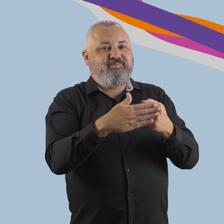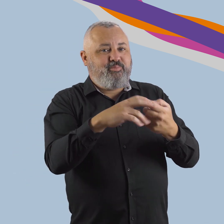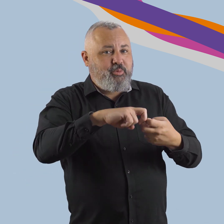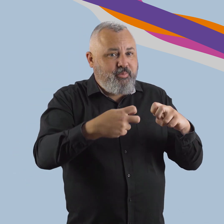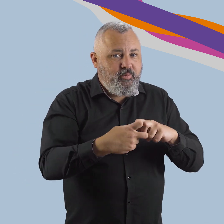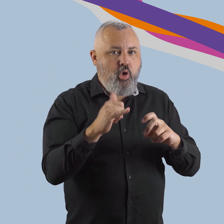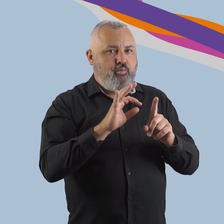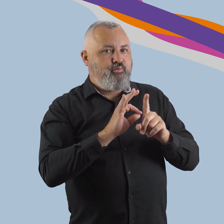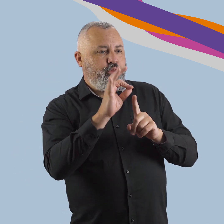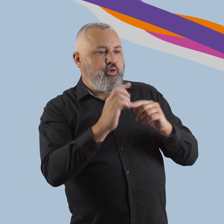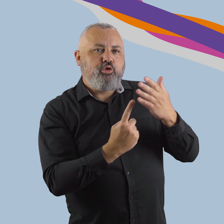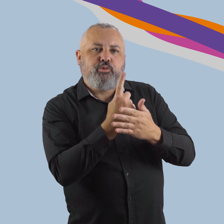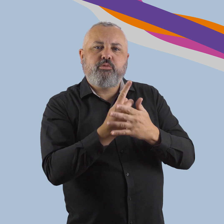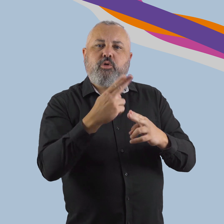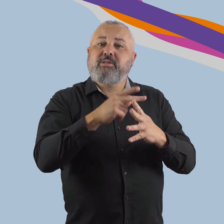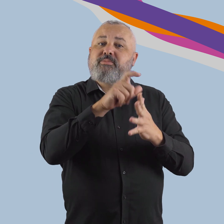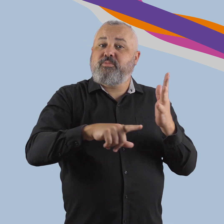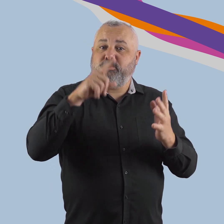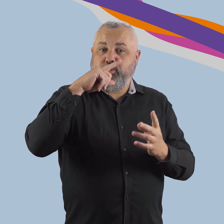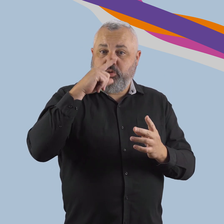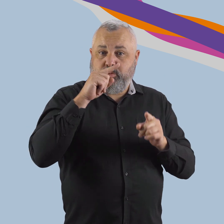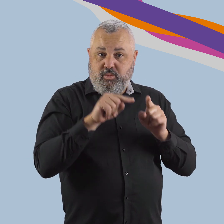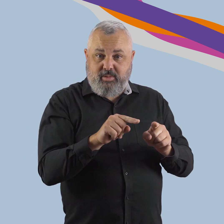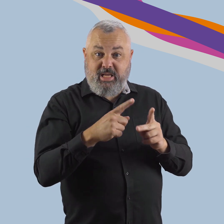address an issue or opportunity about safety of people with disability.